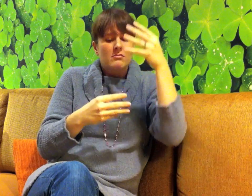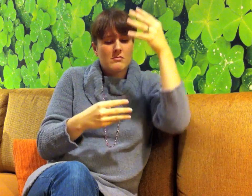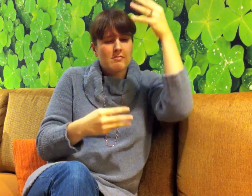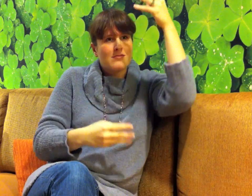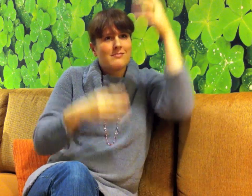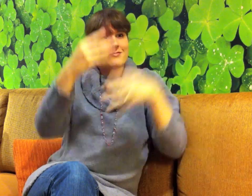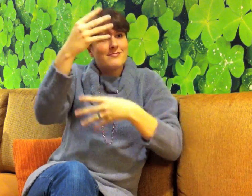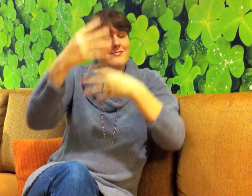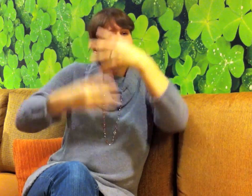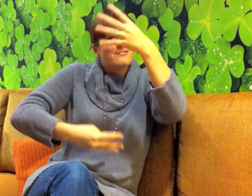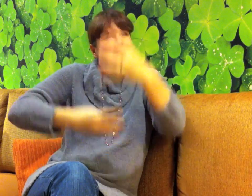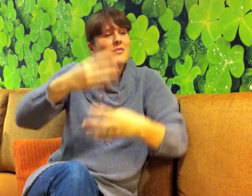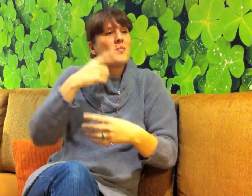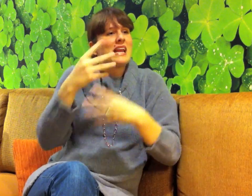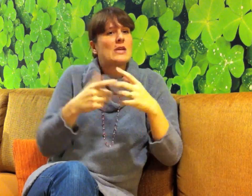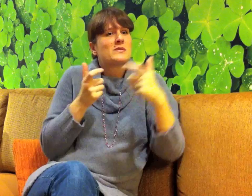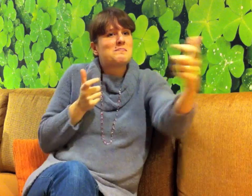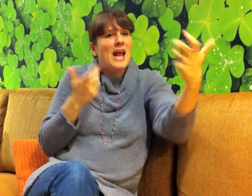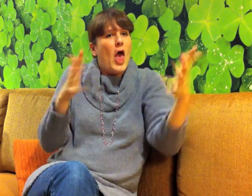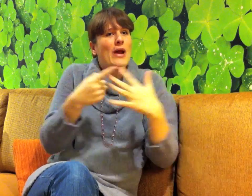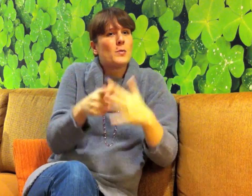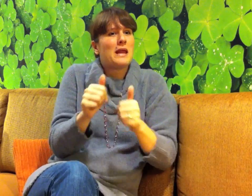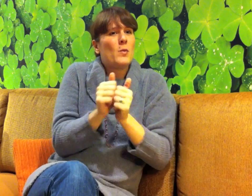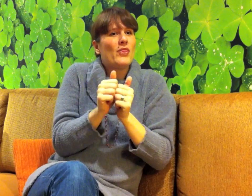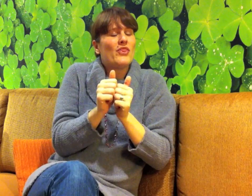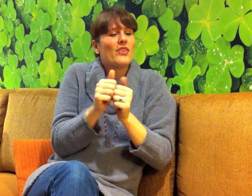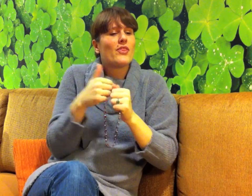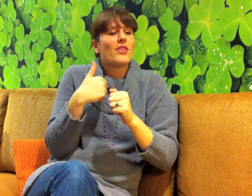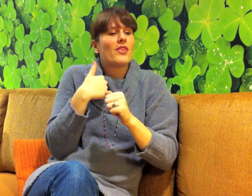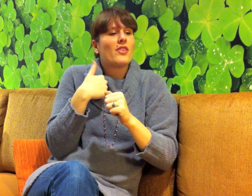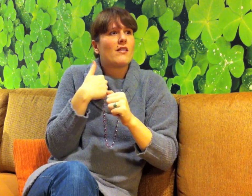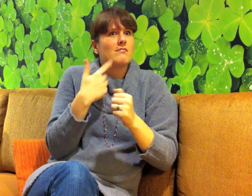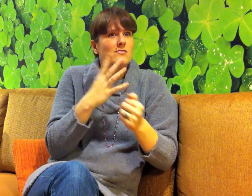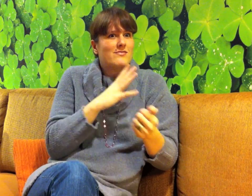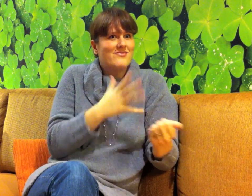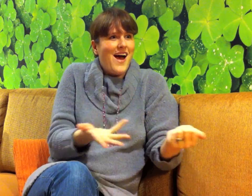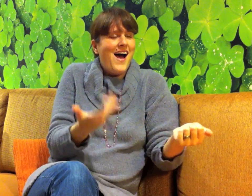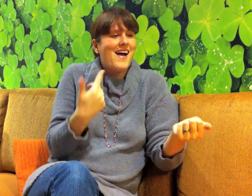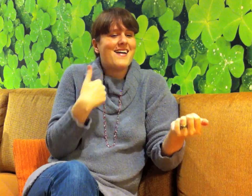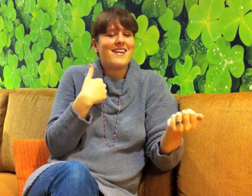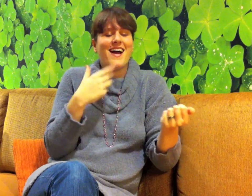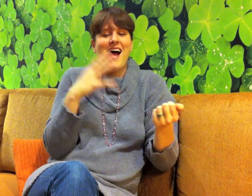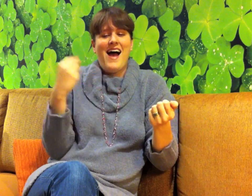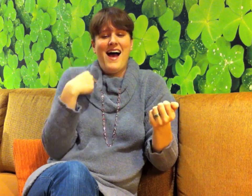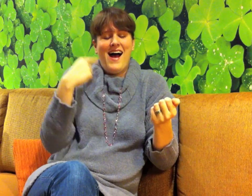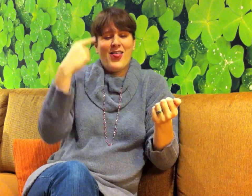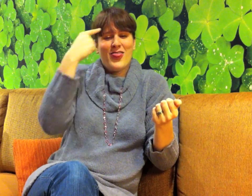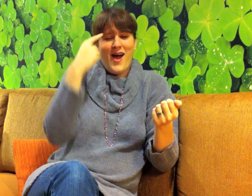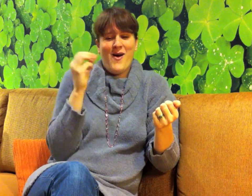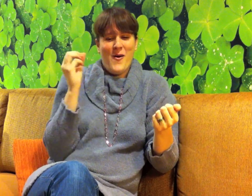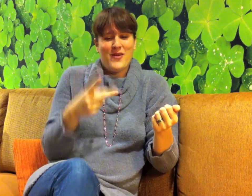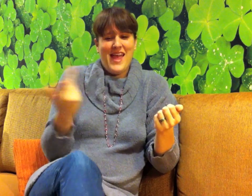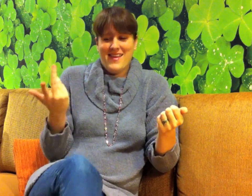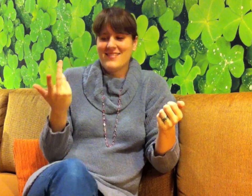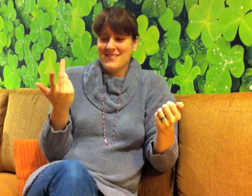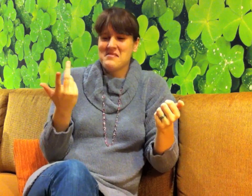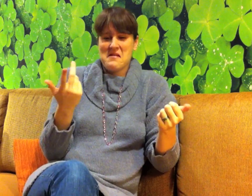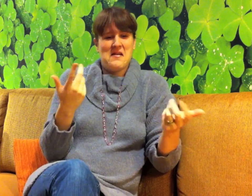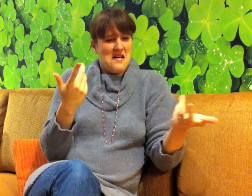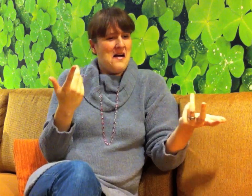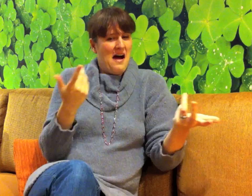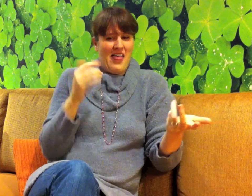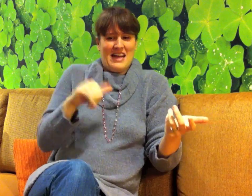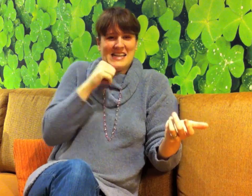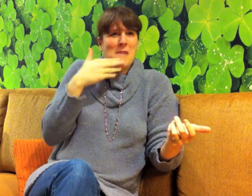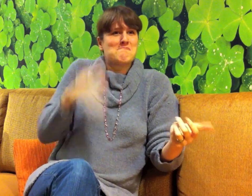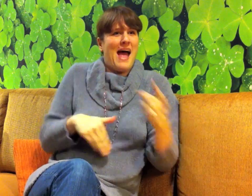The list kept getting longer. The list was only big to begin with. Fine! I thought okay, that is not bad.